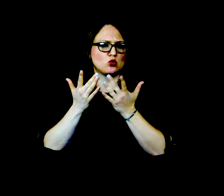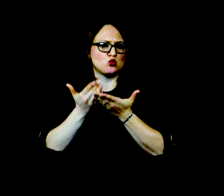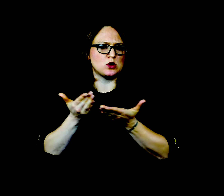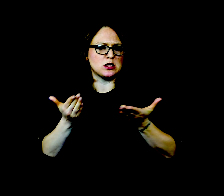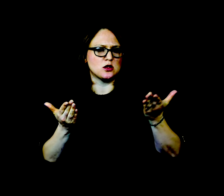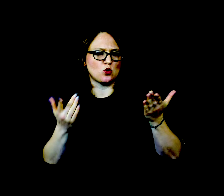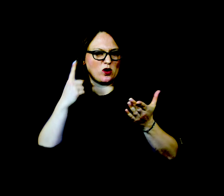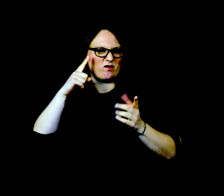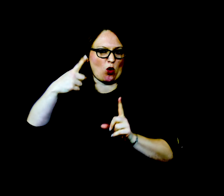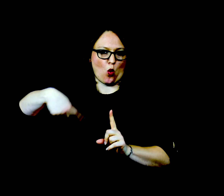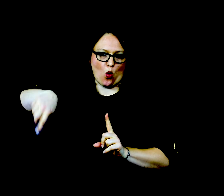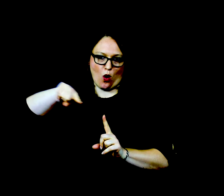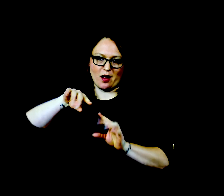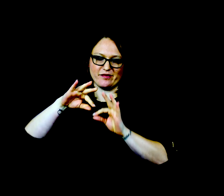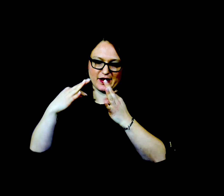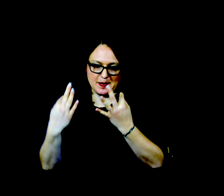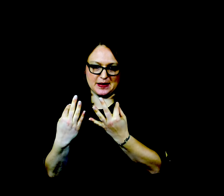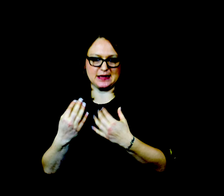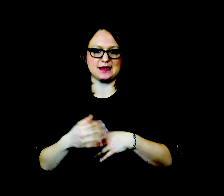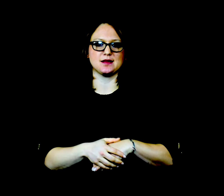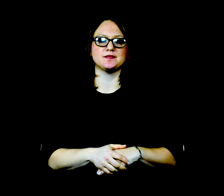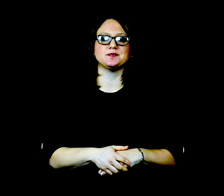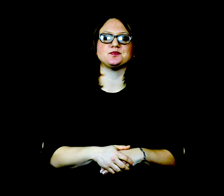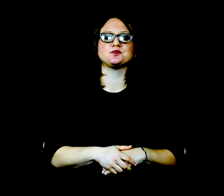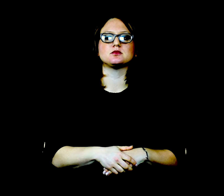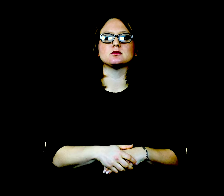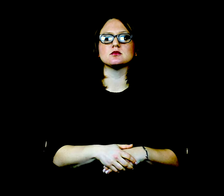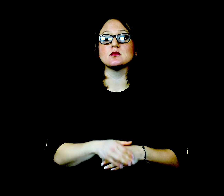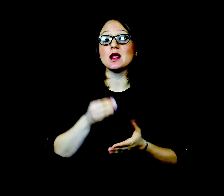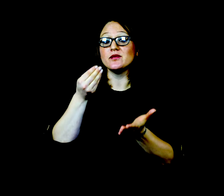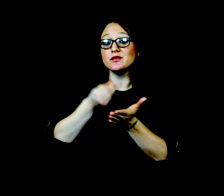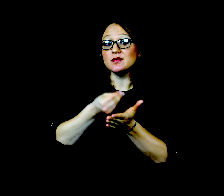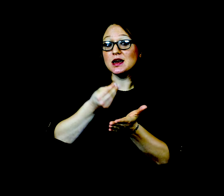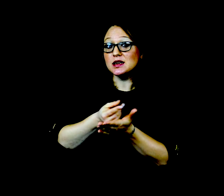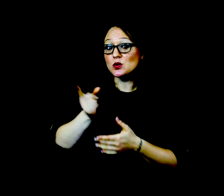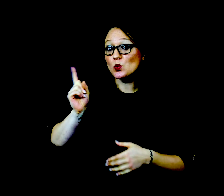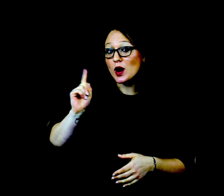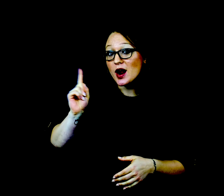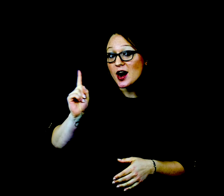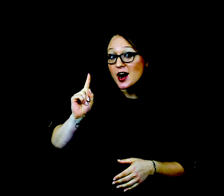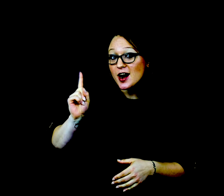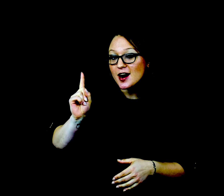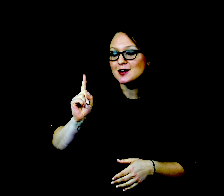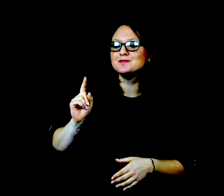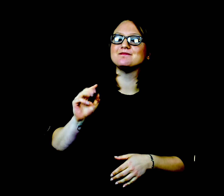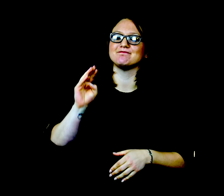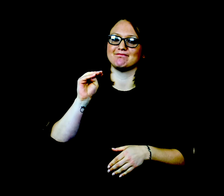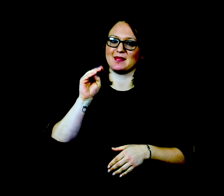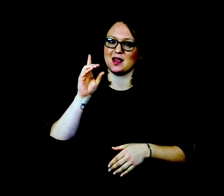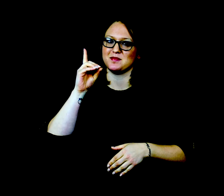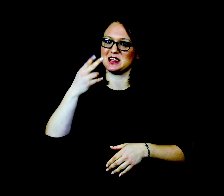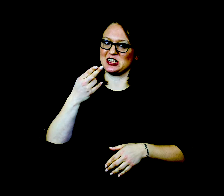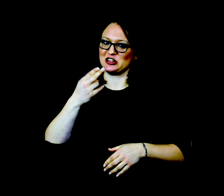Hard of Hearing like them increases the child’s self-esteem and positive social skills.